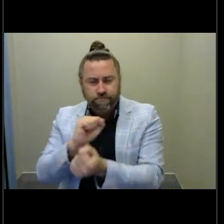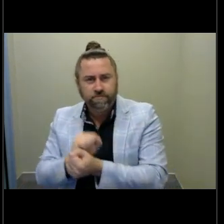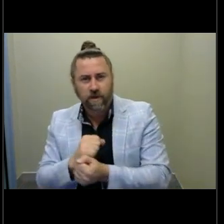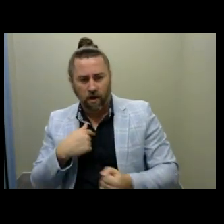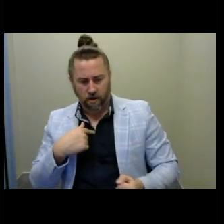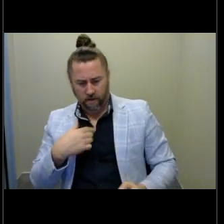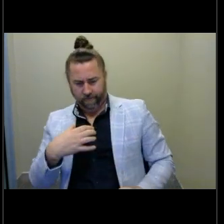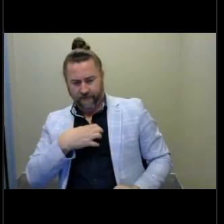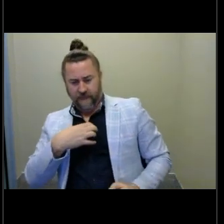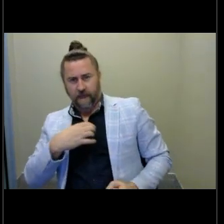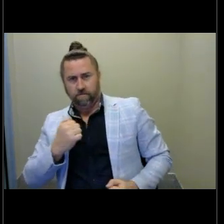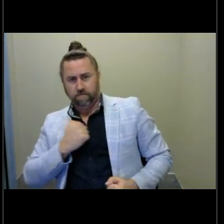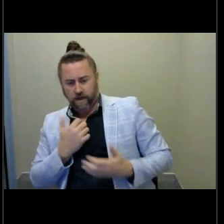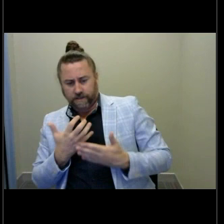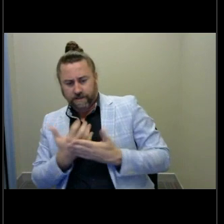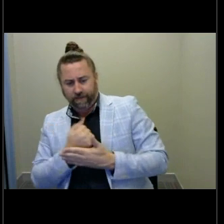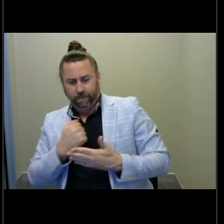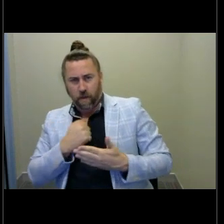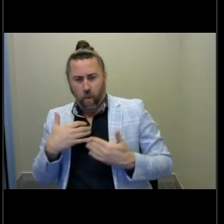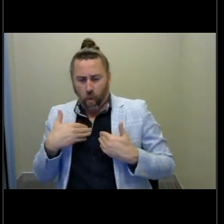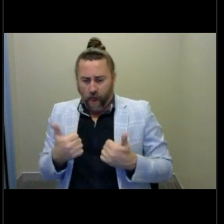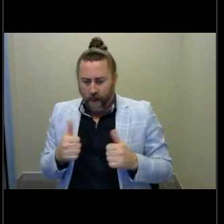someone you are close to.